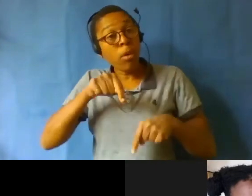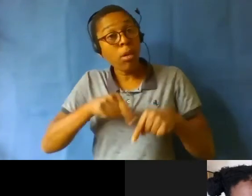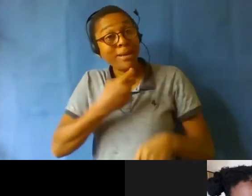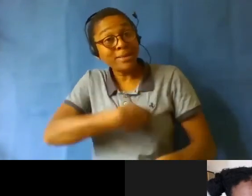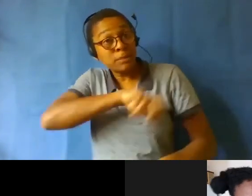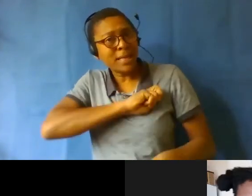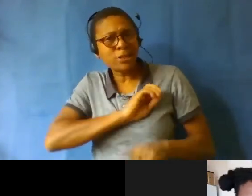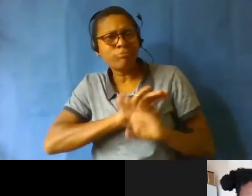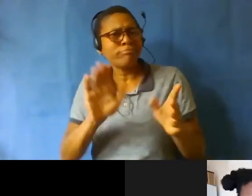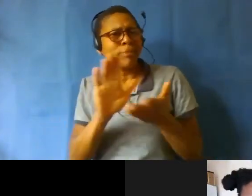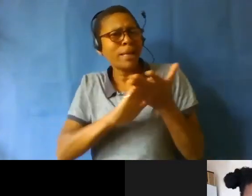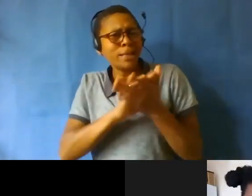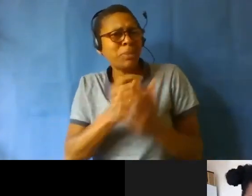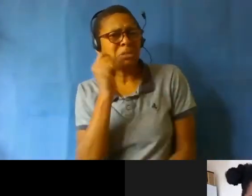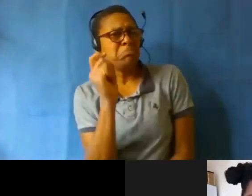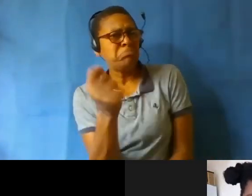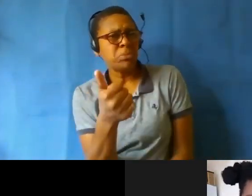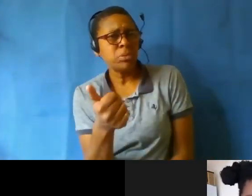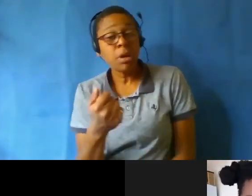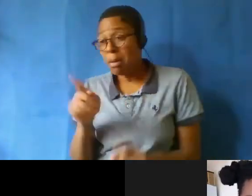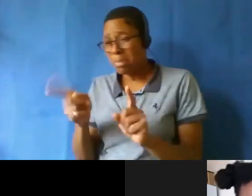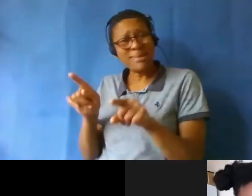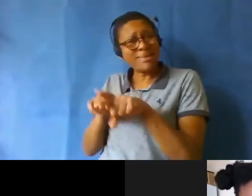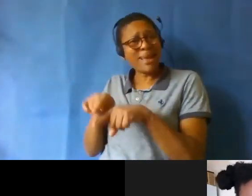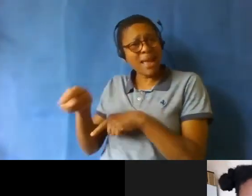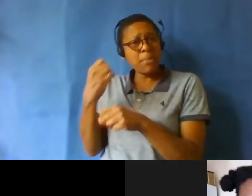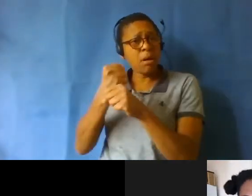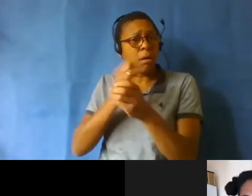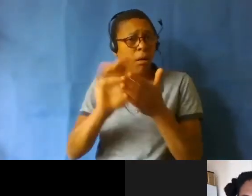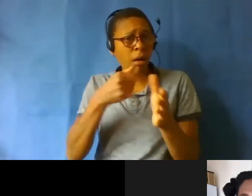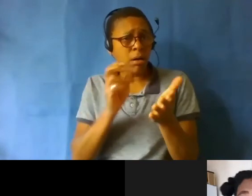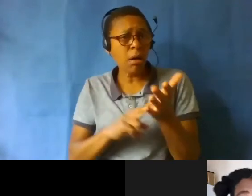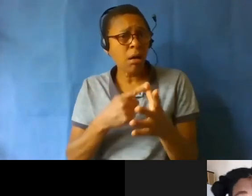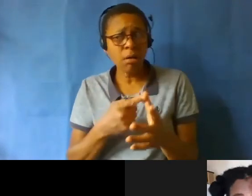Ghana the word cripple doesn't have the same effect right and so it's thinking